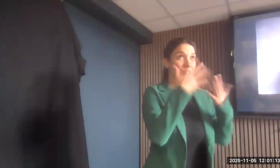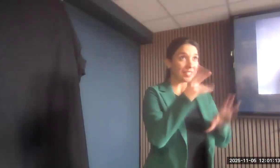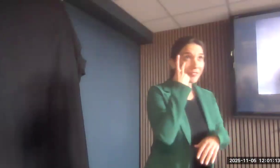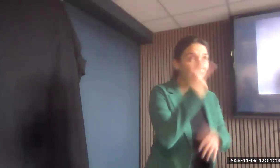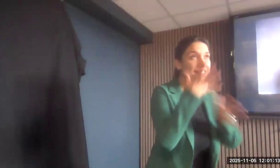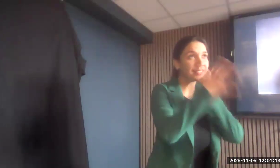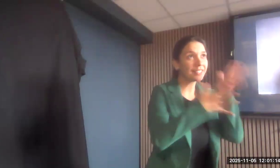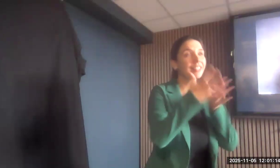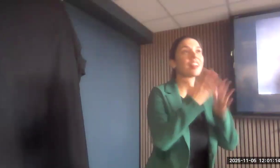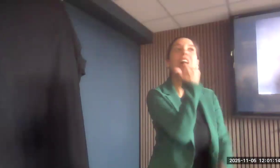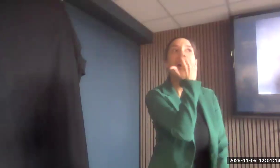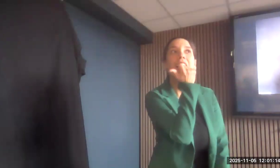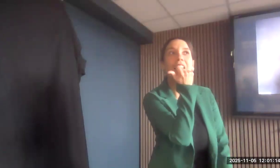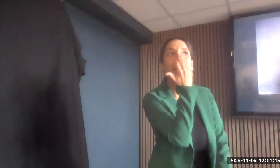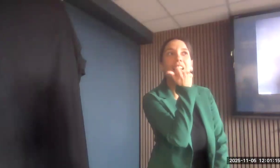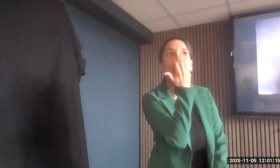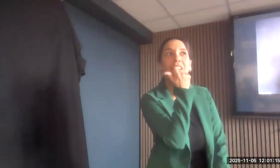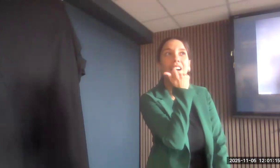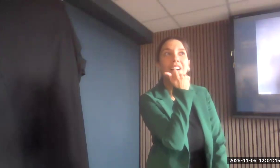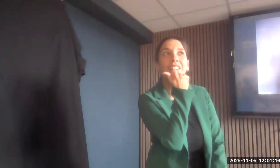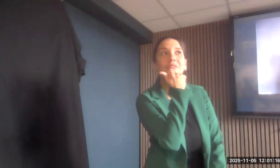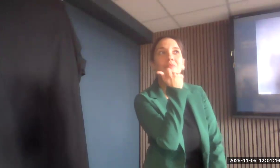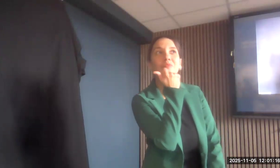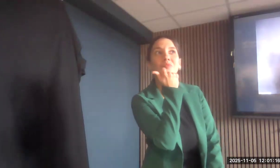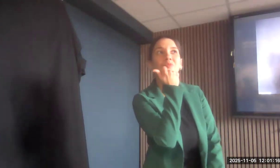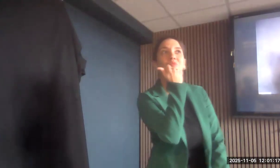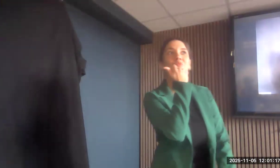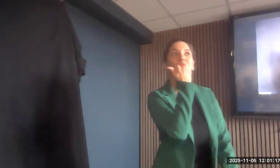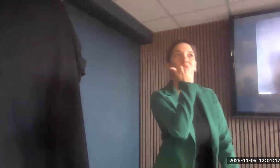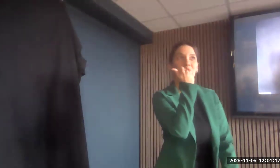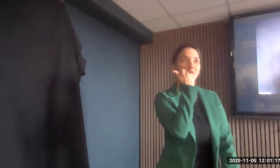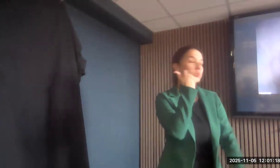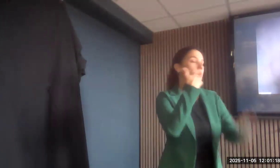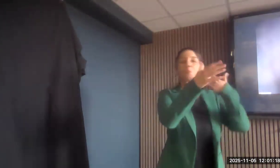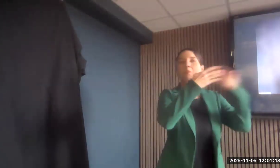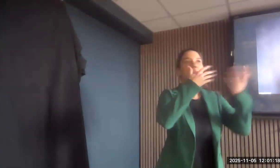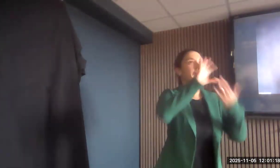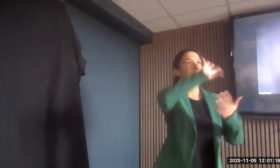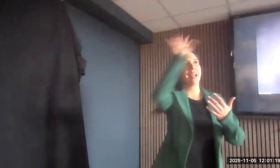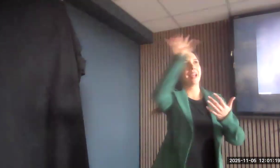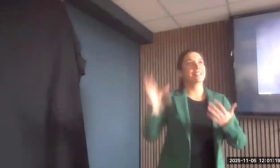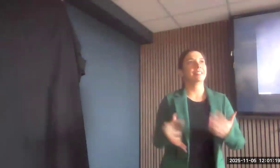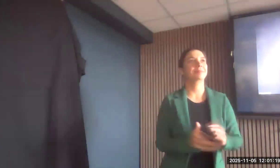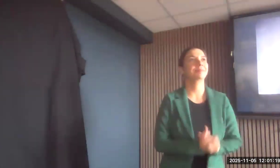Thank you for that question, Adrien. Have you seen that sign being used, though?